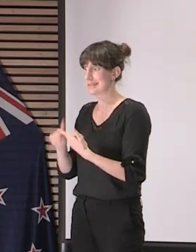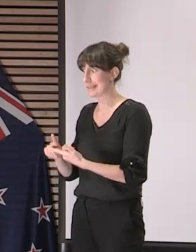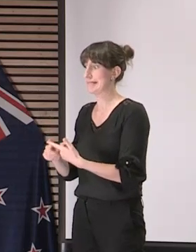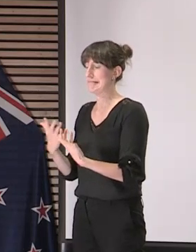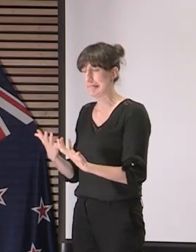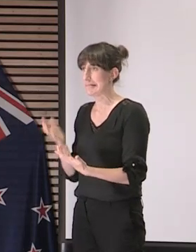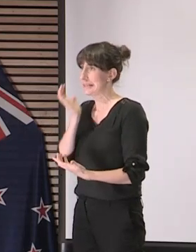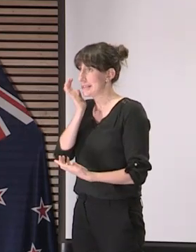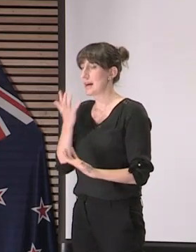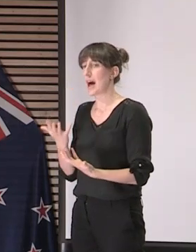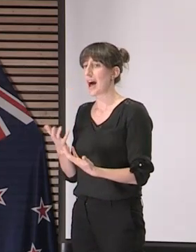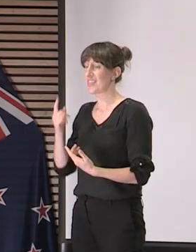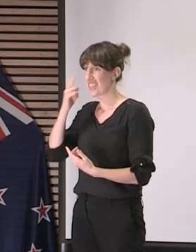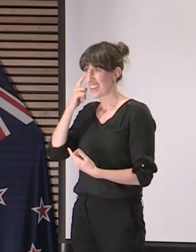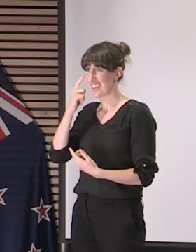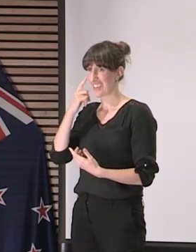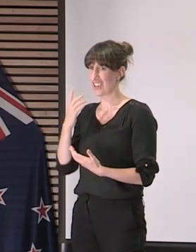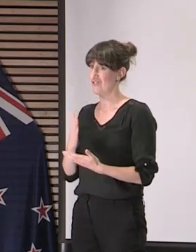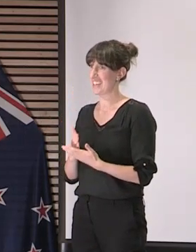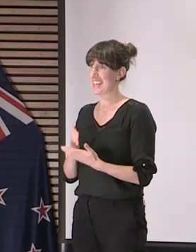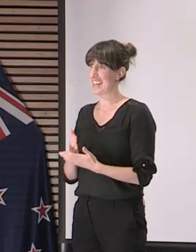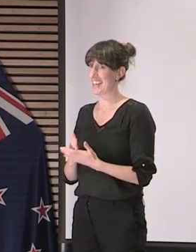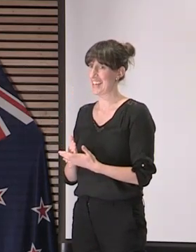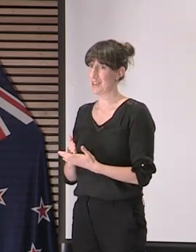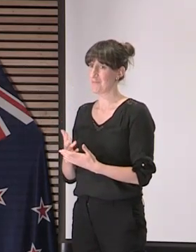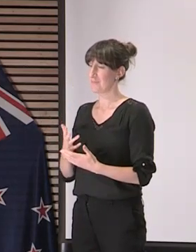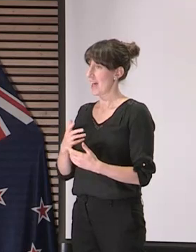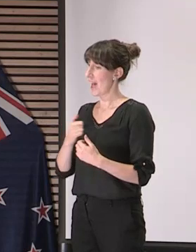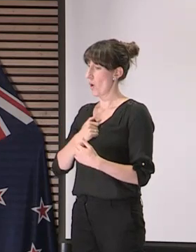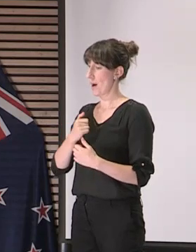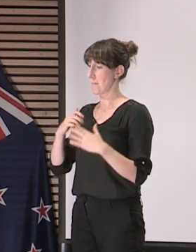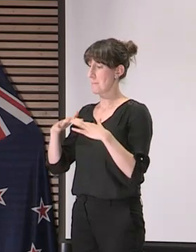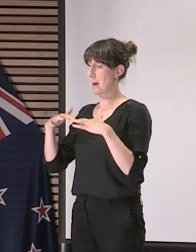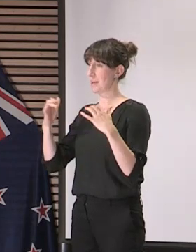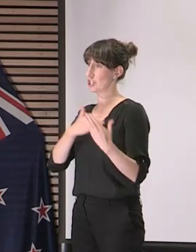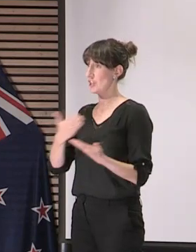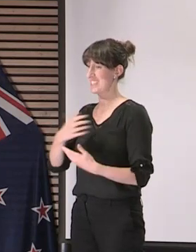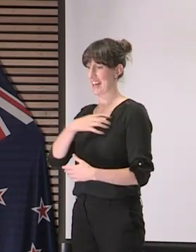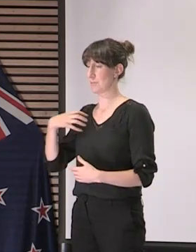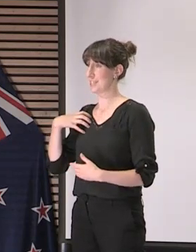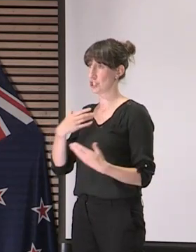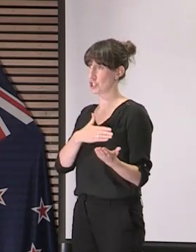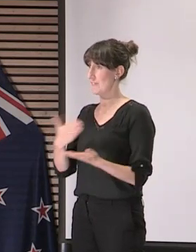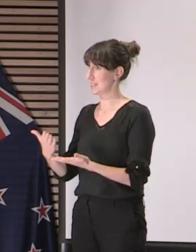it going. You will find it across the public service. I want to say, I think the public service has pulled out